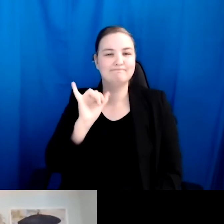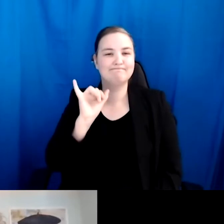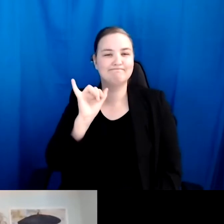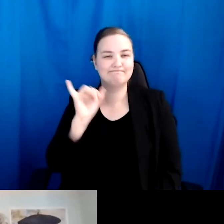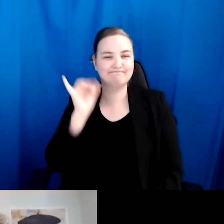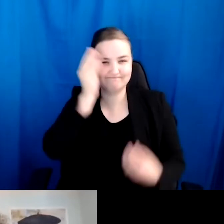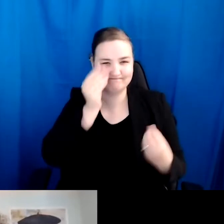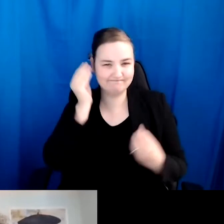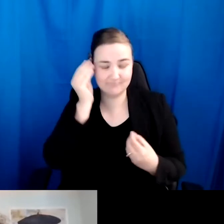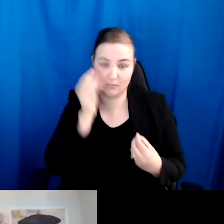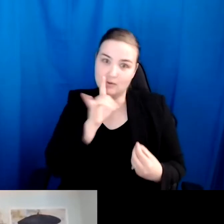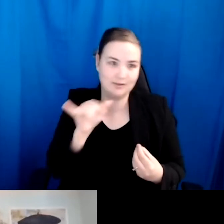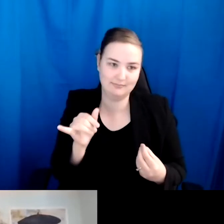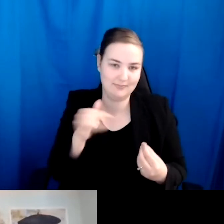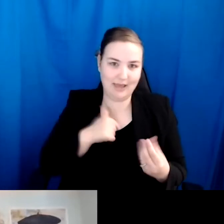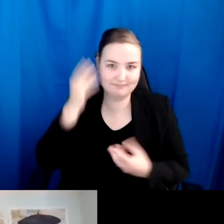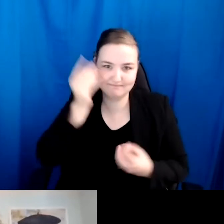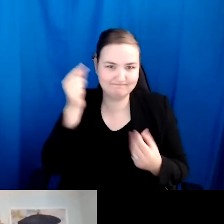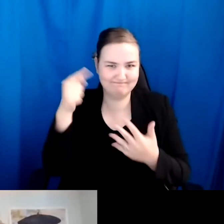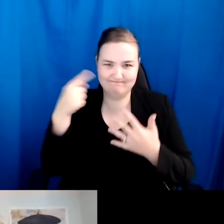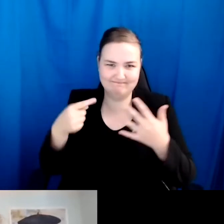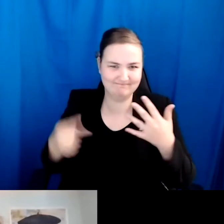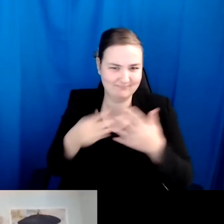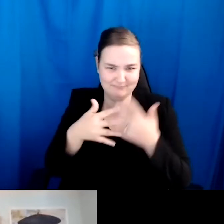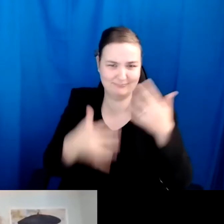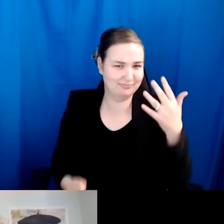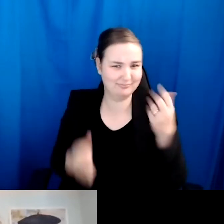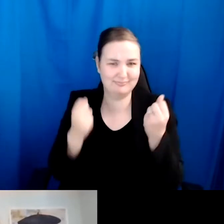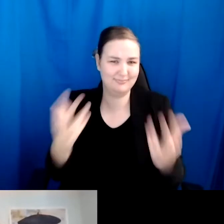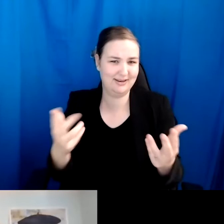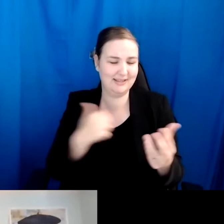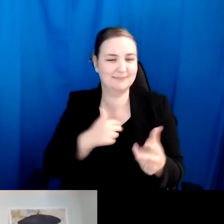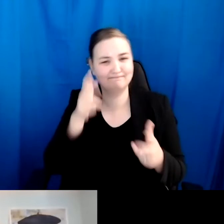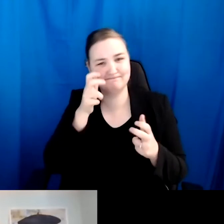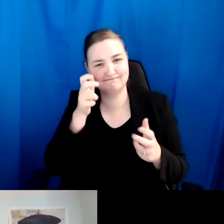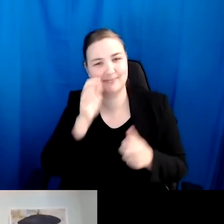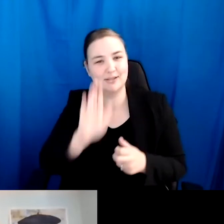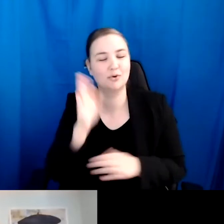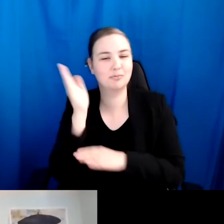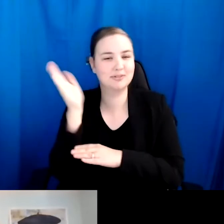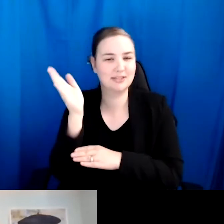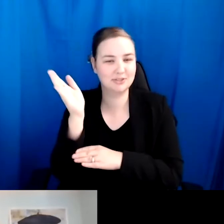things you made me think about as I was listening to your presentation is a perception I have that